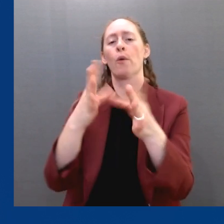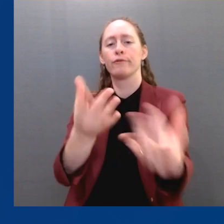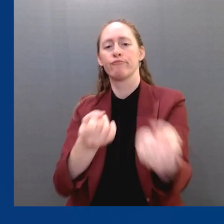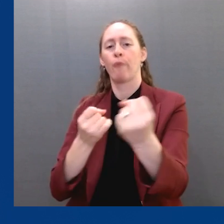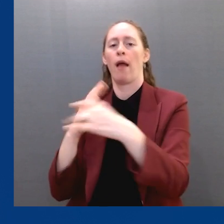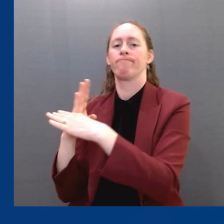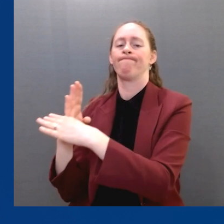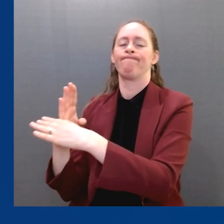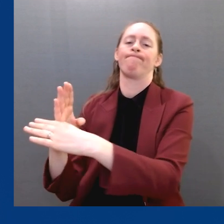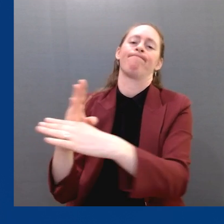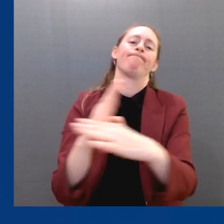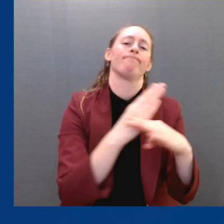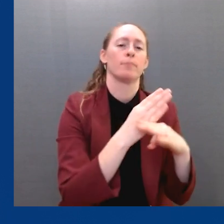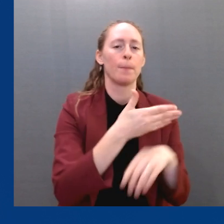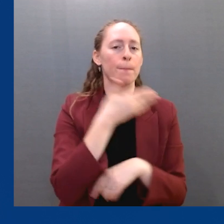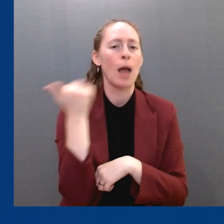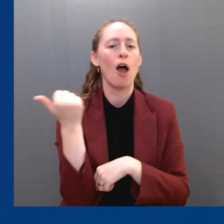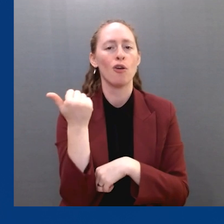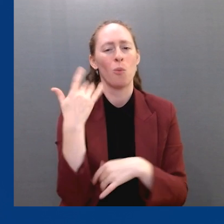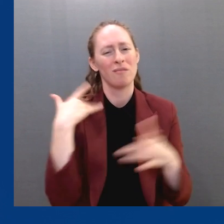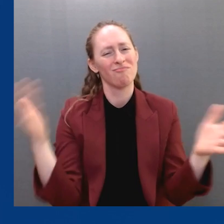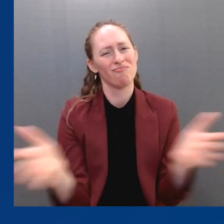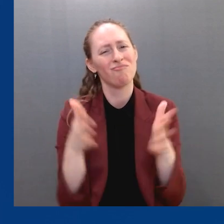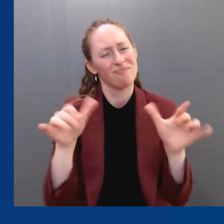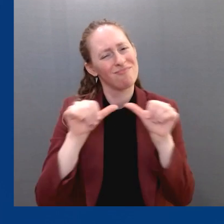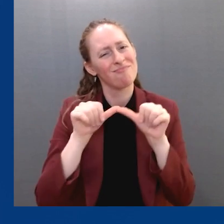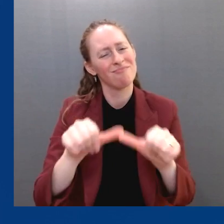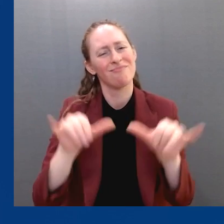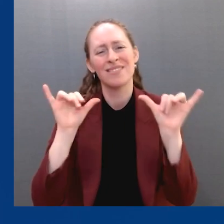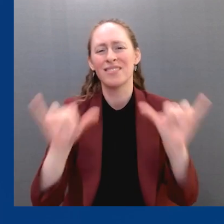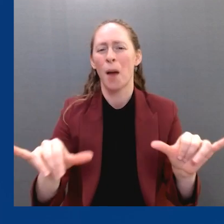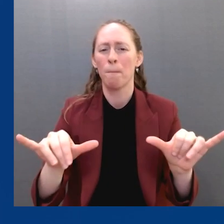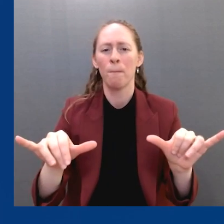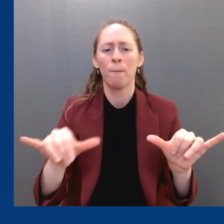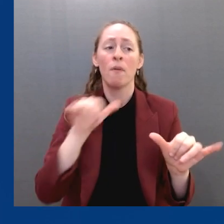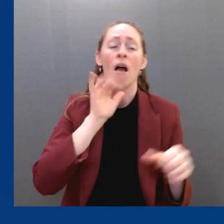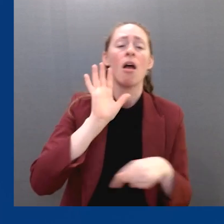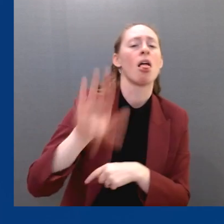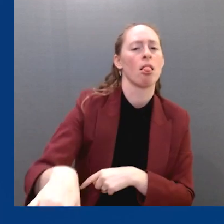lead us to the recommendation to get vaccinated. Dr. Jha: Great.